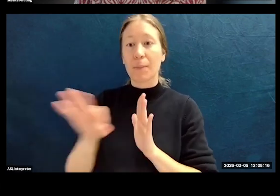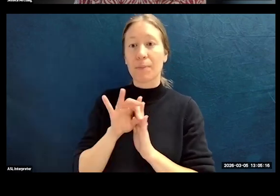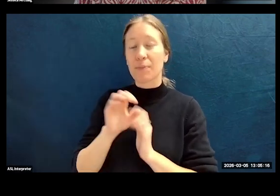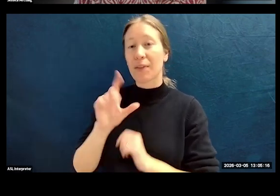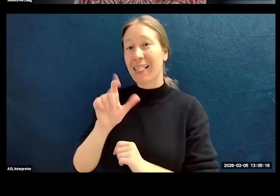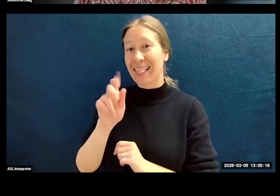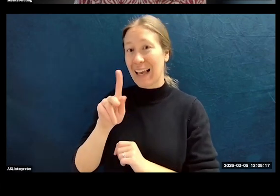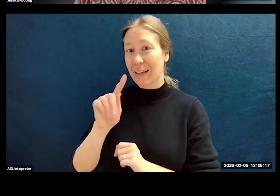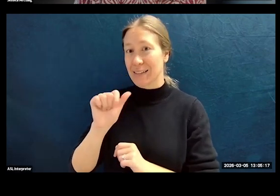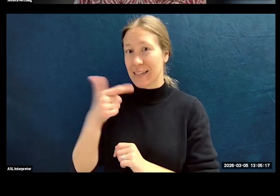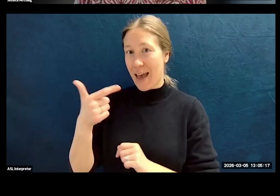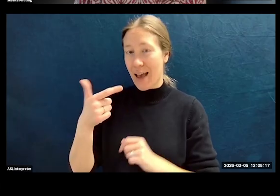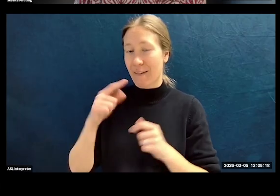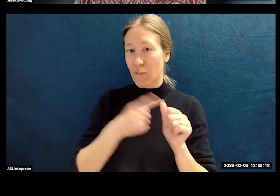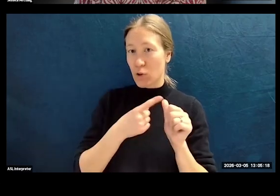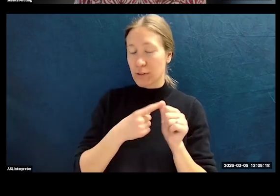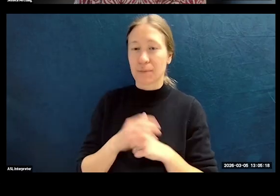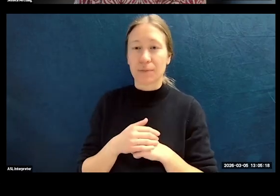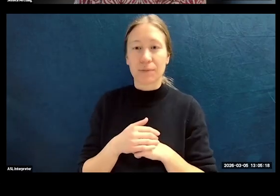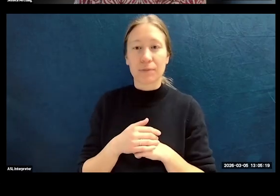and then you can use either method to select the text